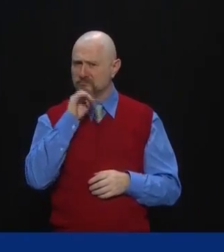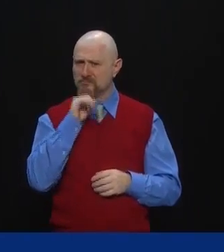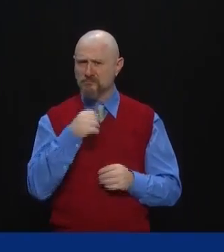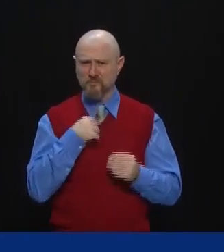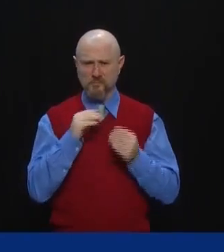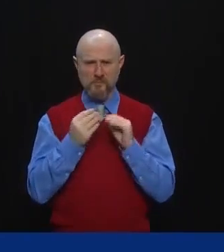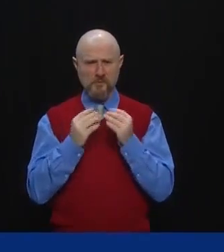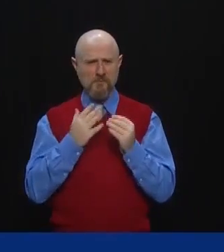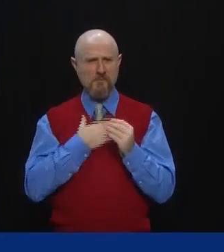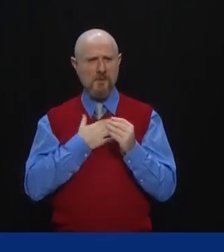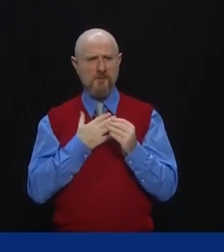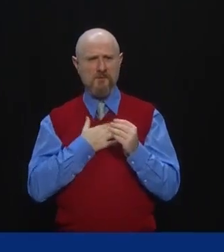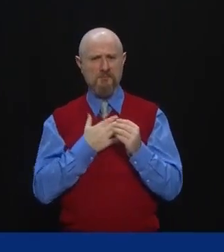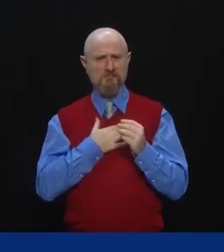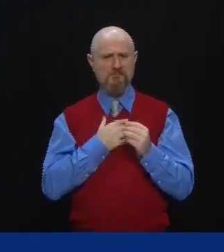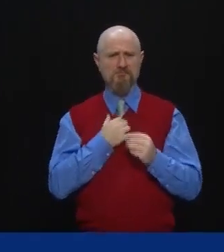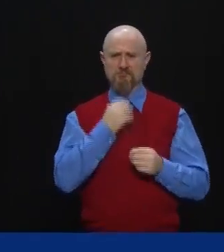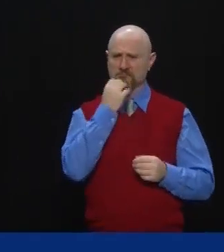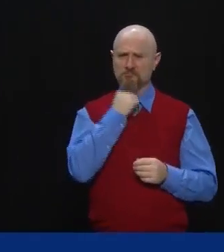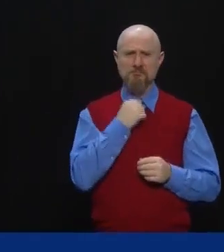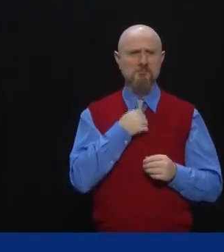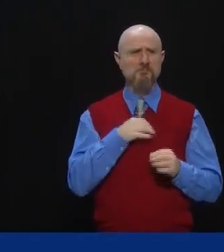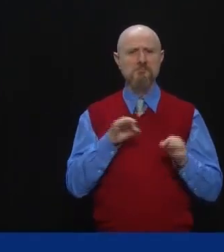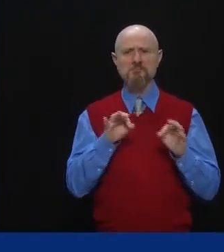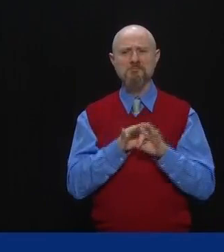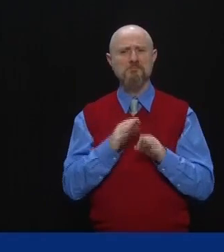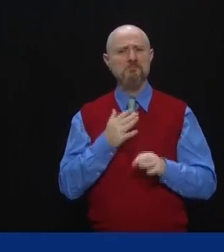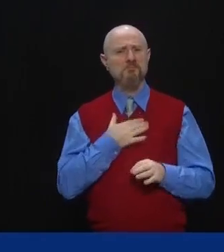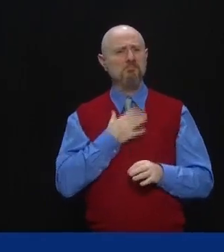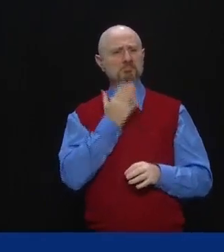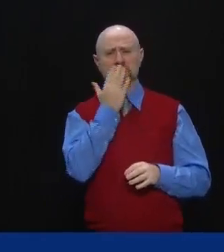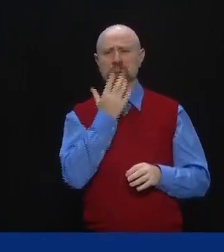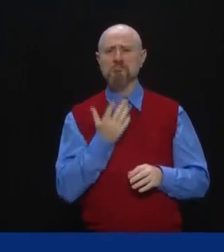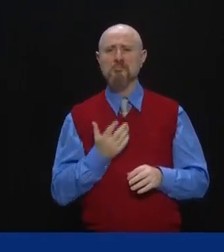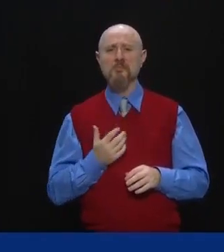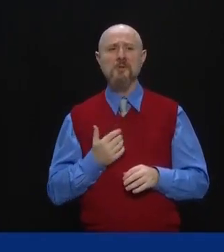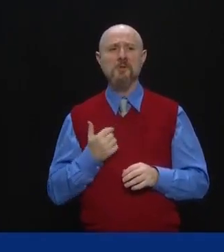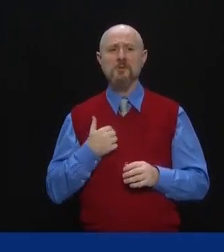THEN YOU'RE GOING TO SAY, I HAD A REALLY NICE CLOTH ONE GIVEN TO ME BY SOMEONE I CARE ABOUT OR